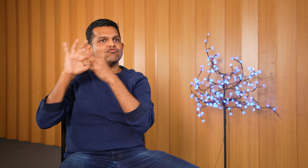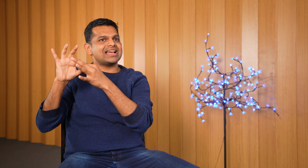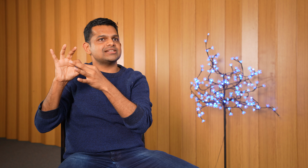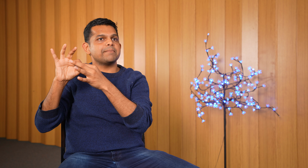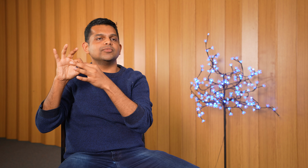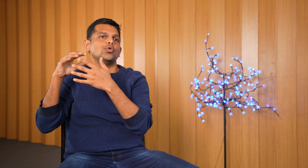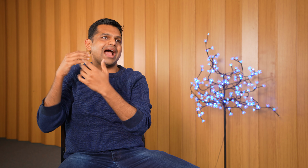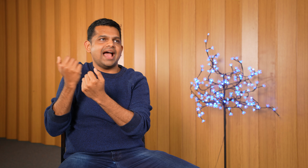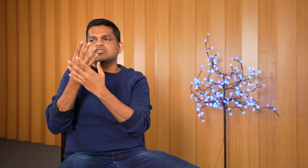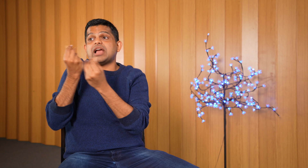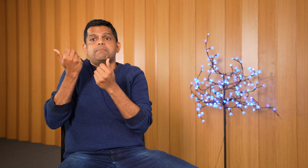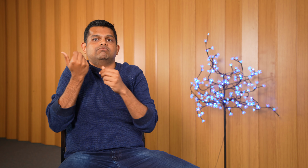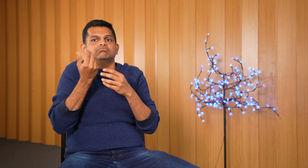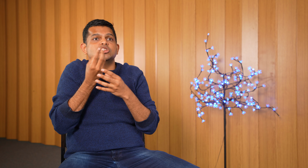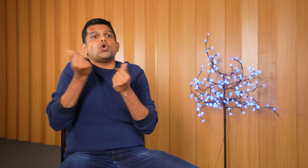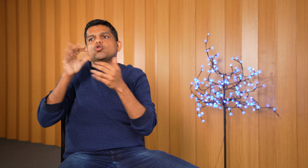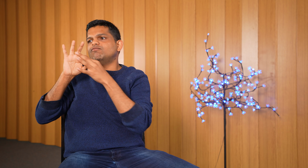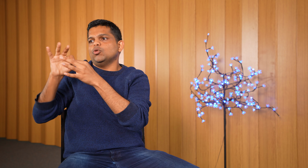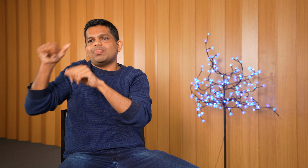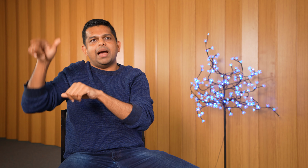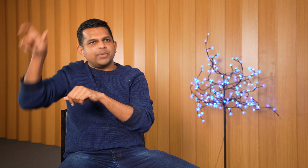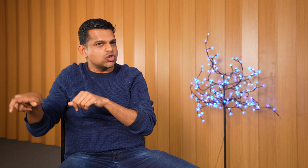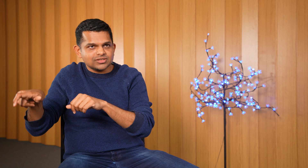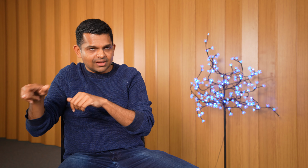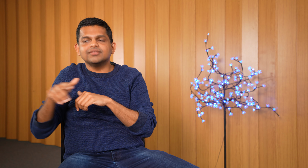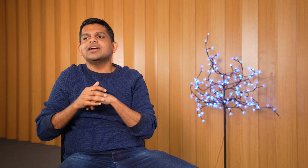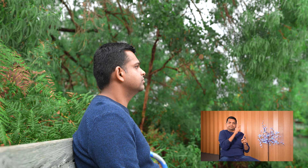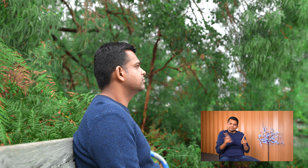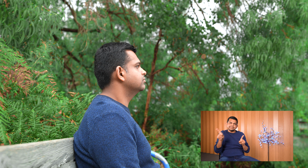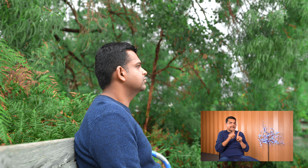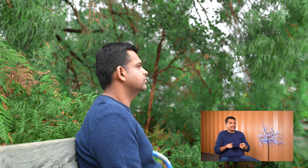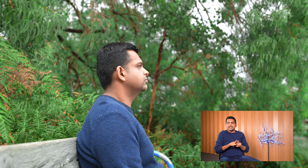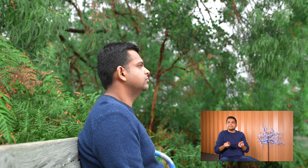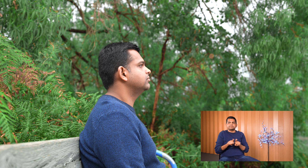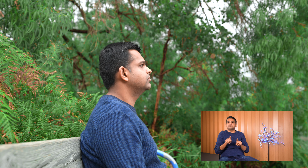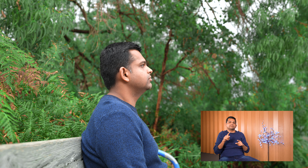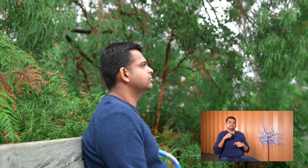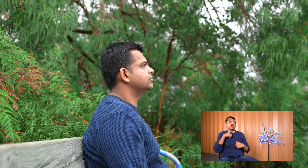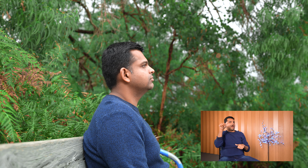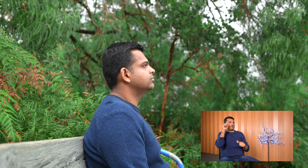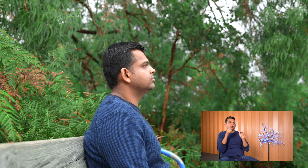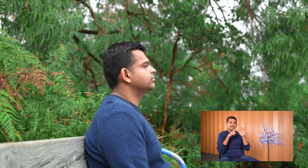with that person already, and there's some relevance there. Quite often I see people coming up to me and say,